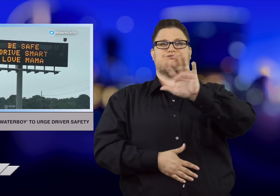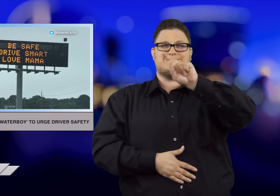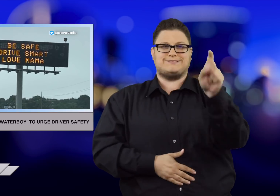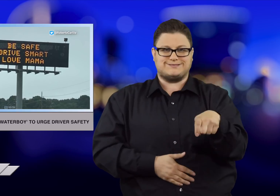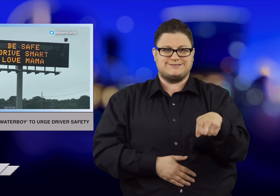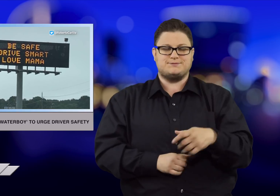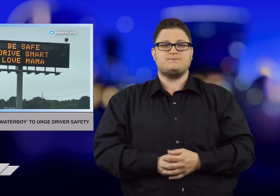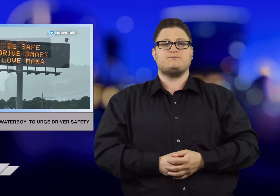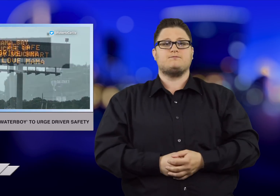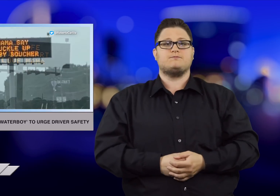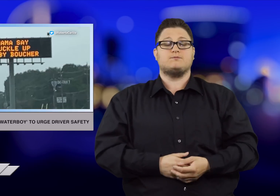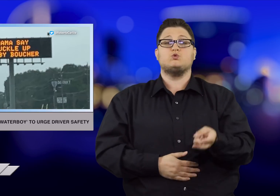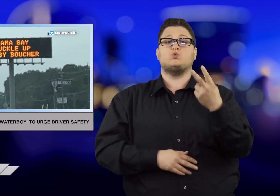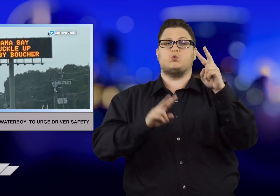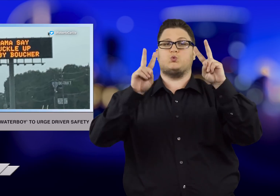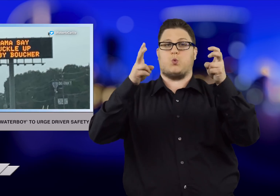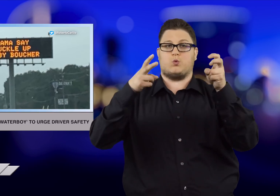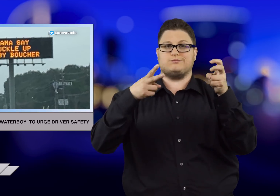electronic signs across the state.